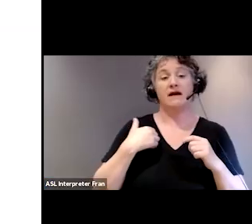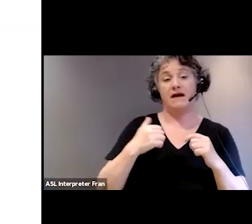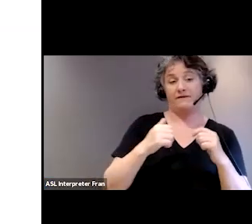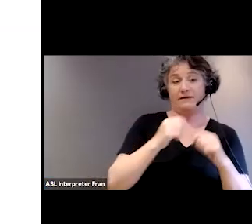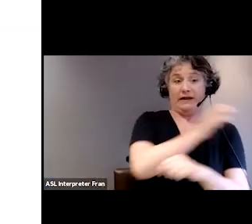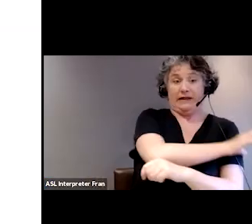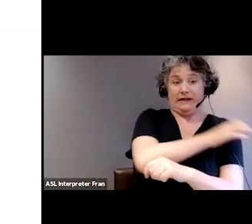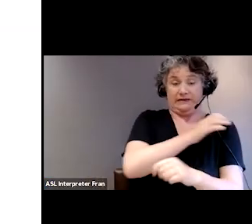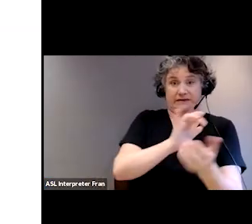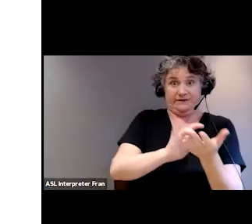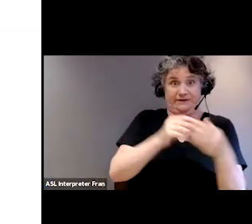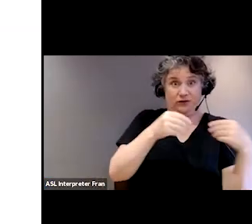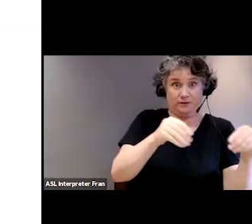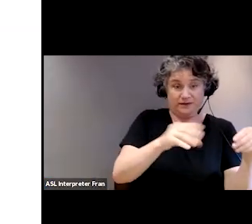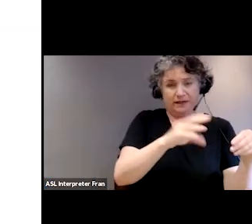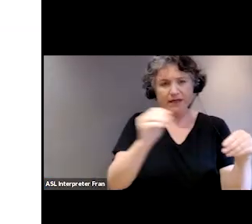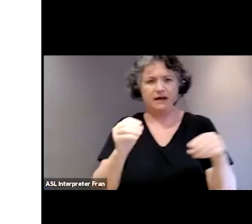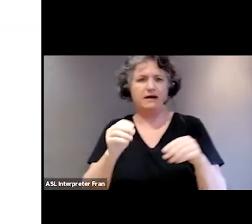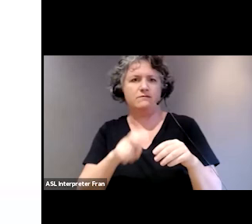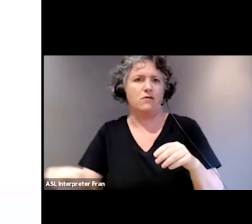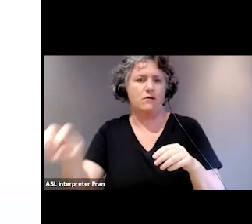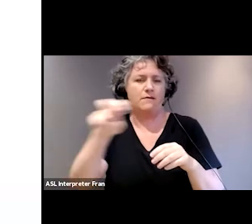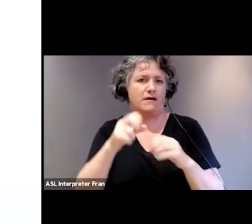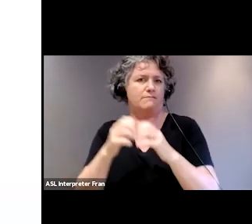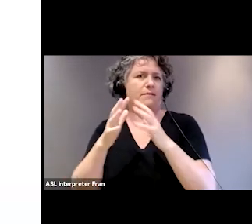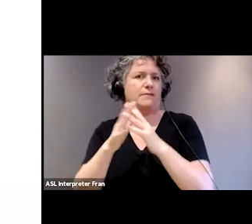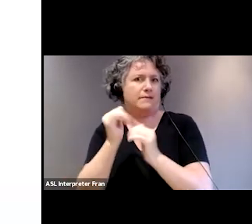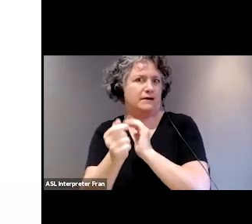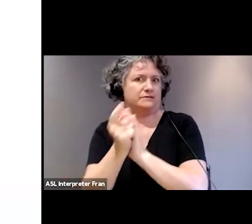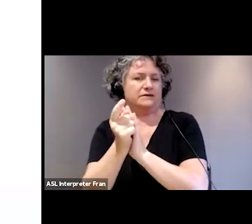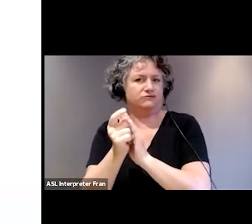spaces and privacy rooms available, so a lot of the